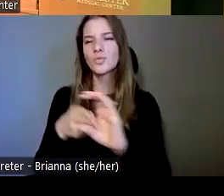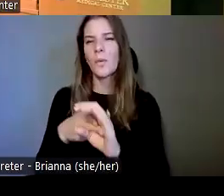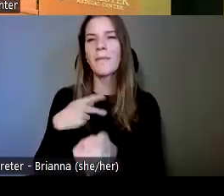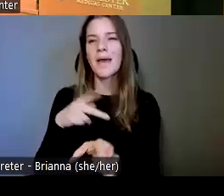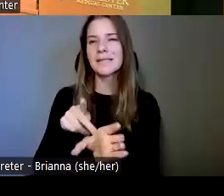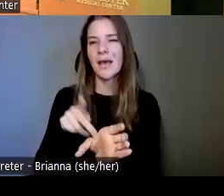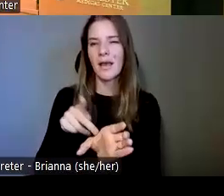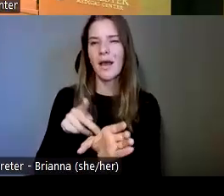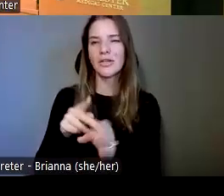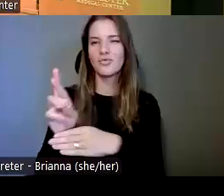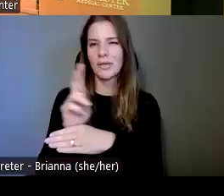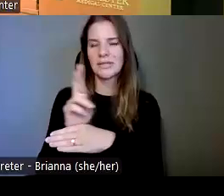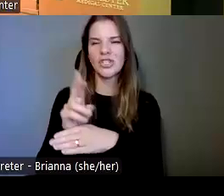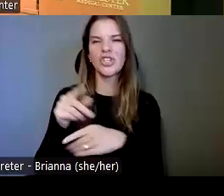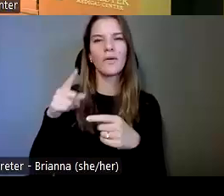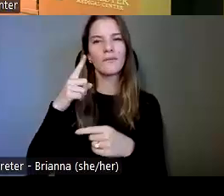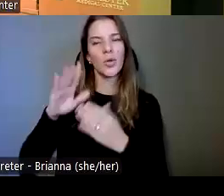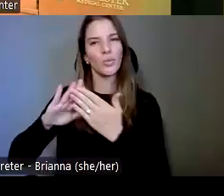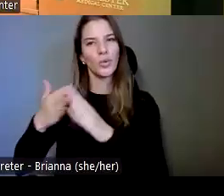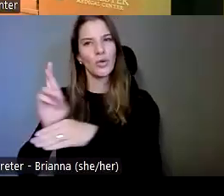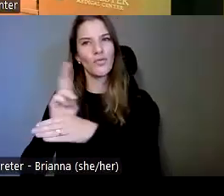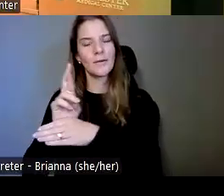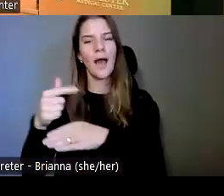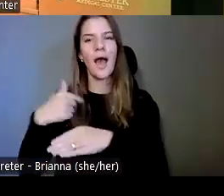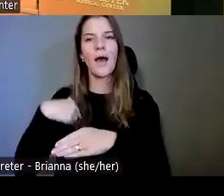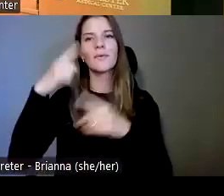psychiatry, it really was like crystallized. You're dealing with people with homelessness